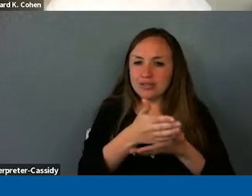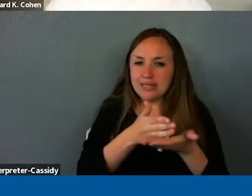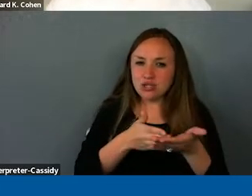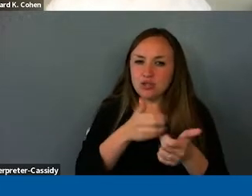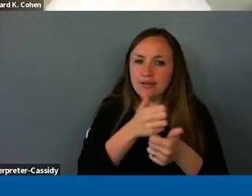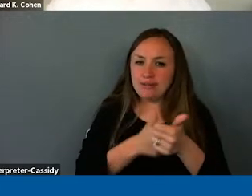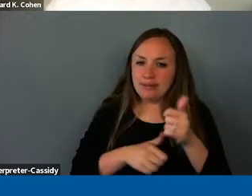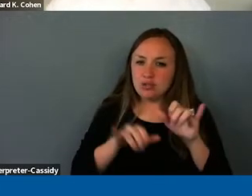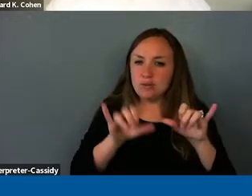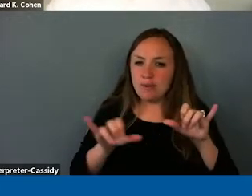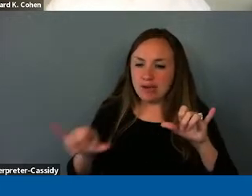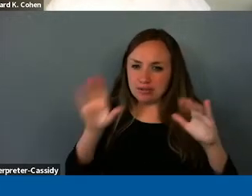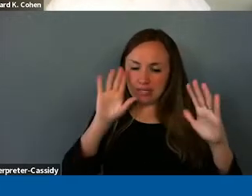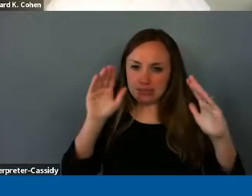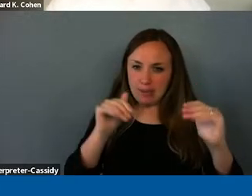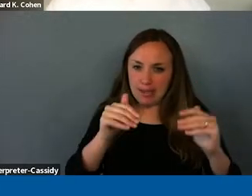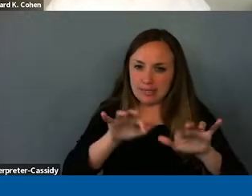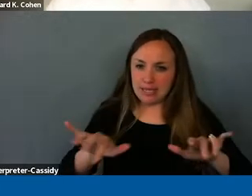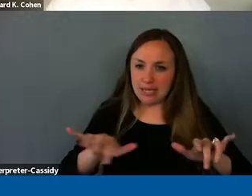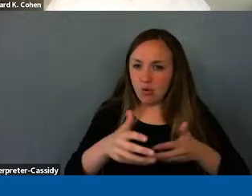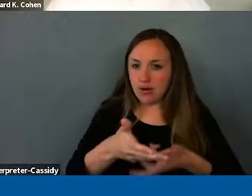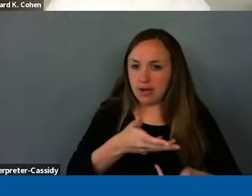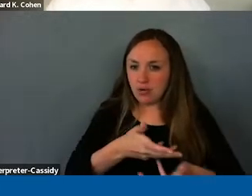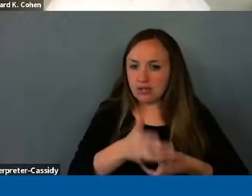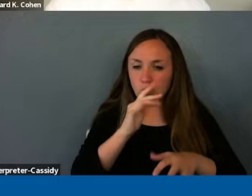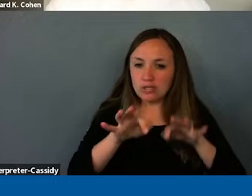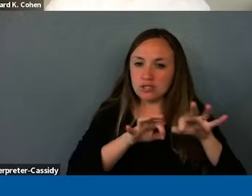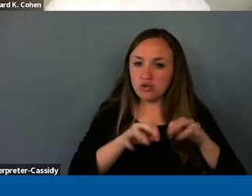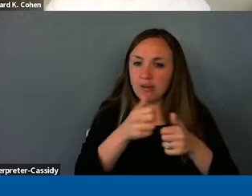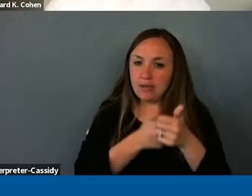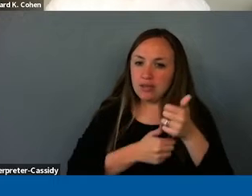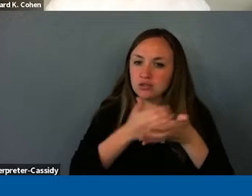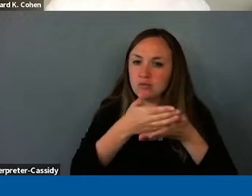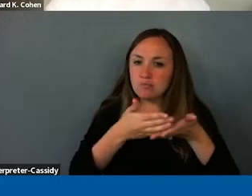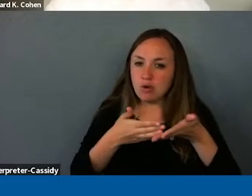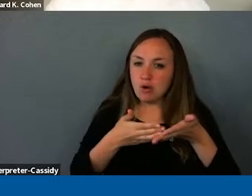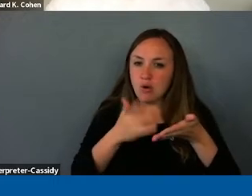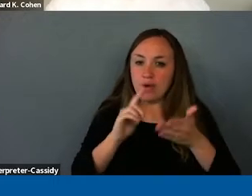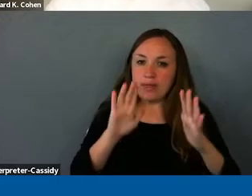is the expected keyboard interaction, which describes each interactive element with the expected keys to implement,